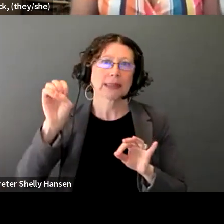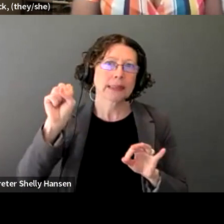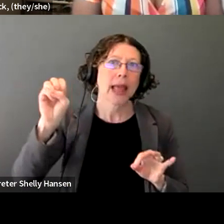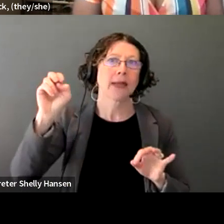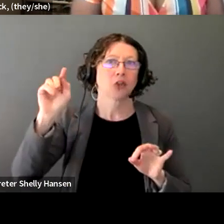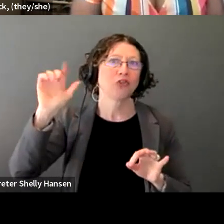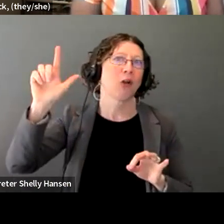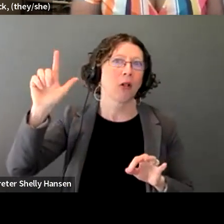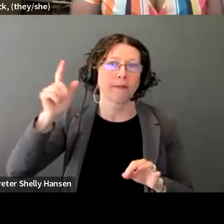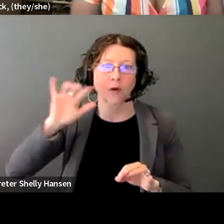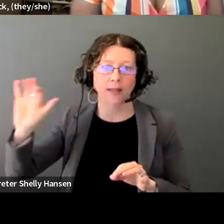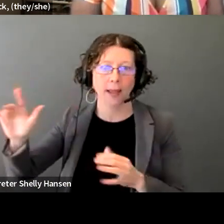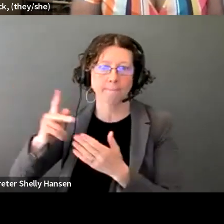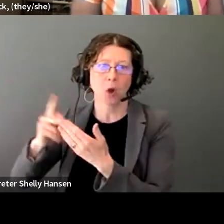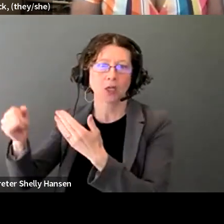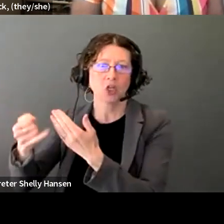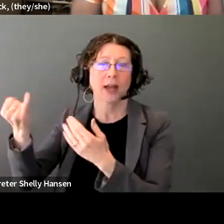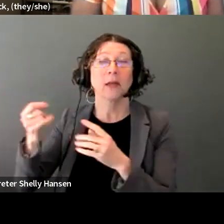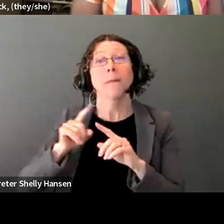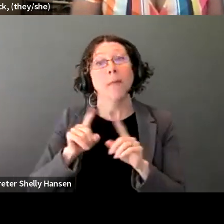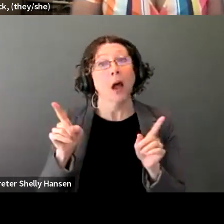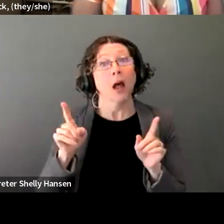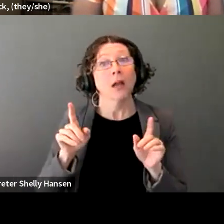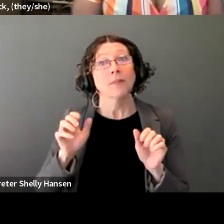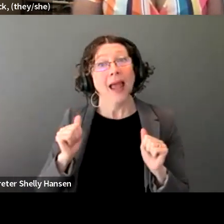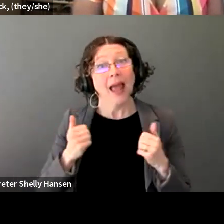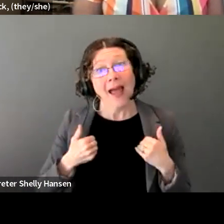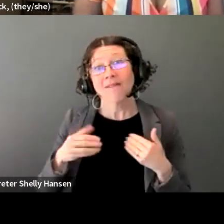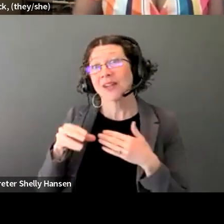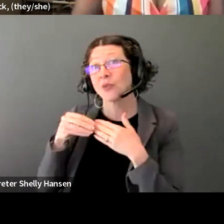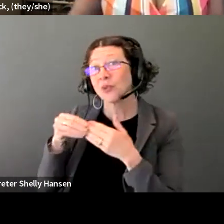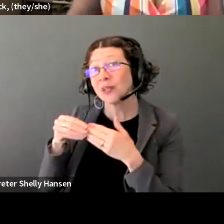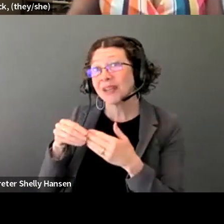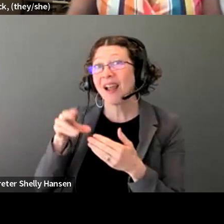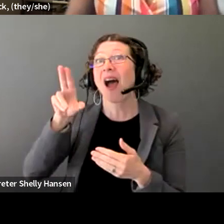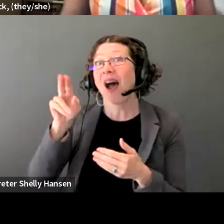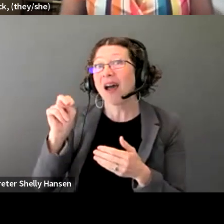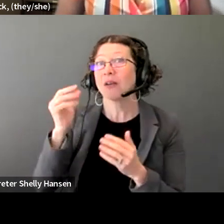But you know, just having flexibility with unrestricted funding is a huge resource and